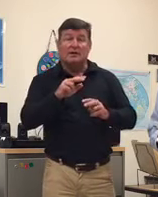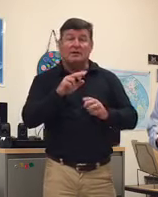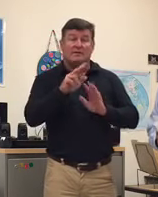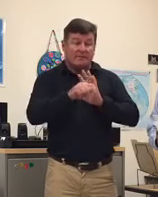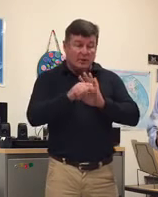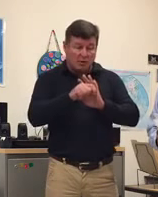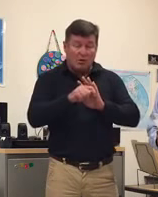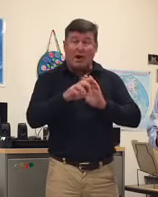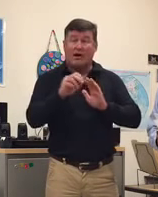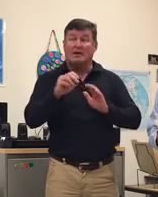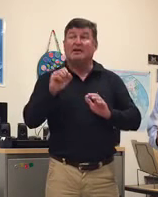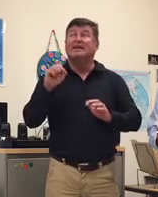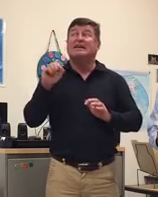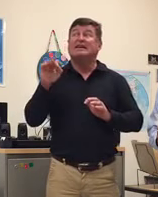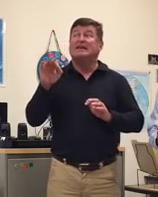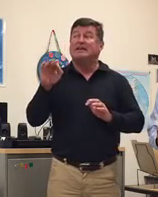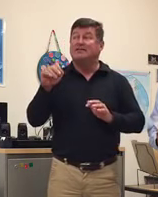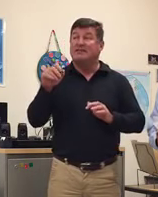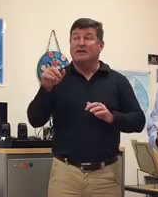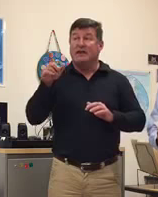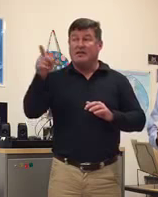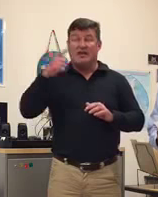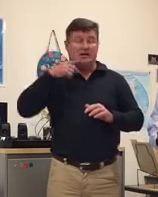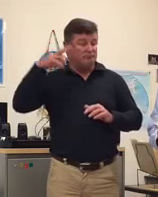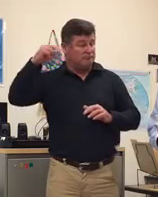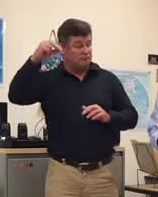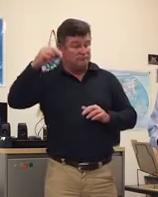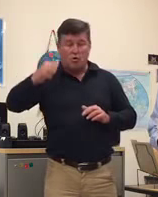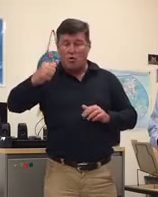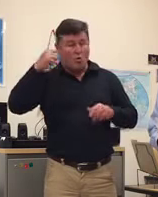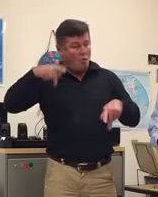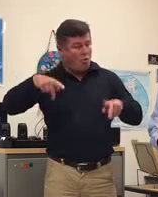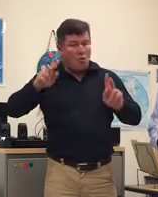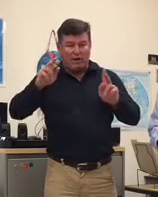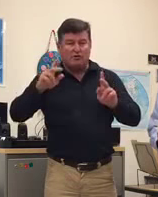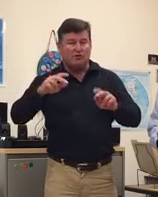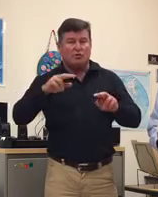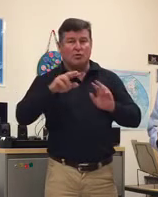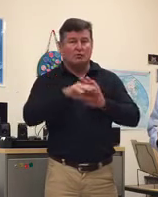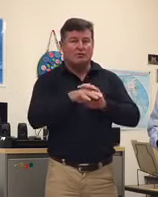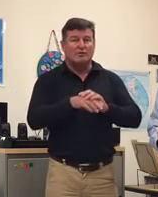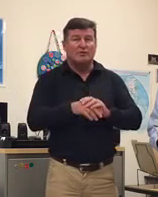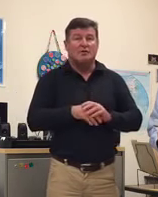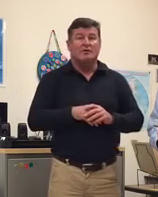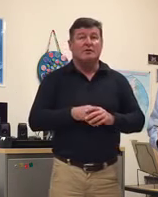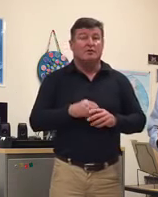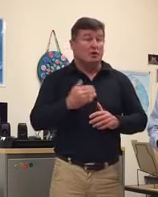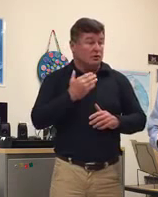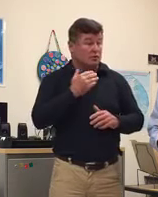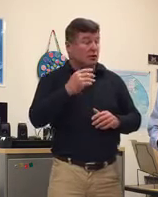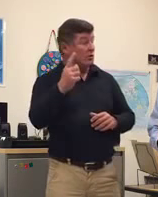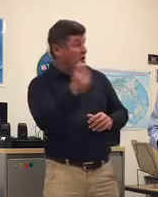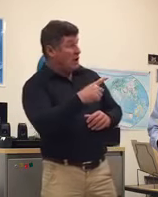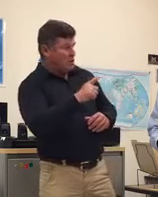and what to do if for some reason you're not allowed to view the video and have the right to an appeal.